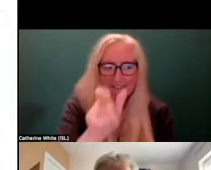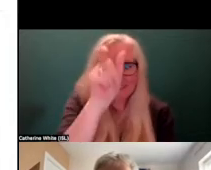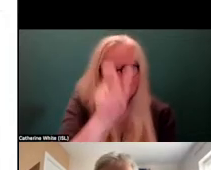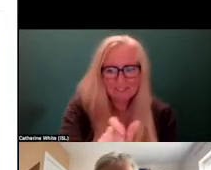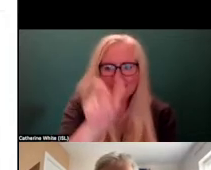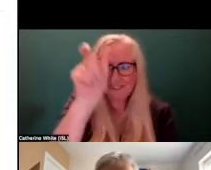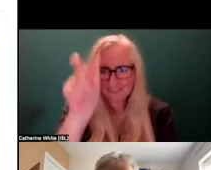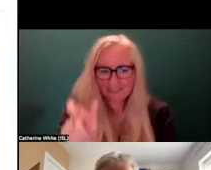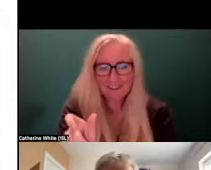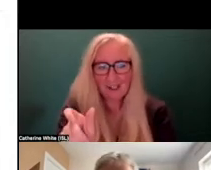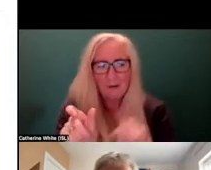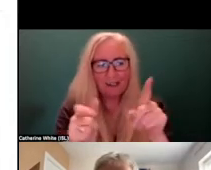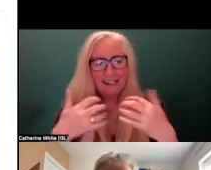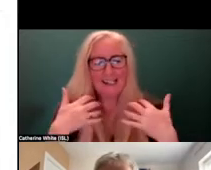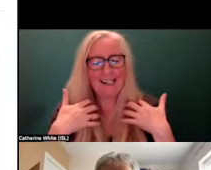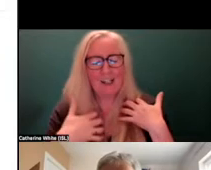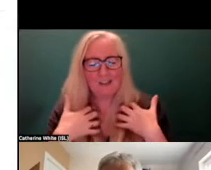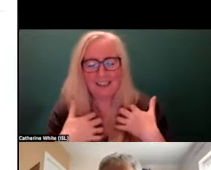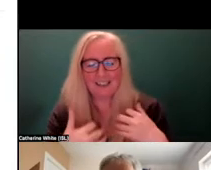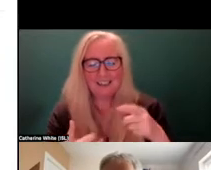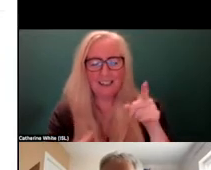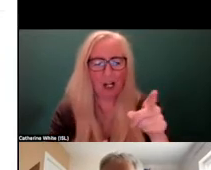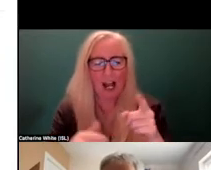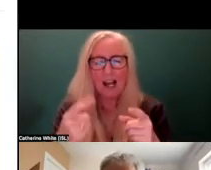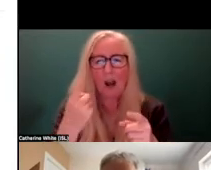But I think one of the things that's interesting at the briefing and problems